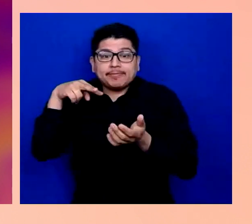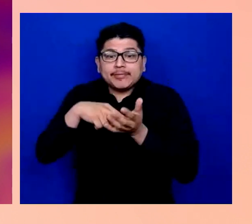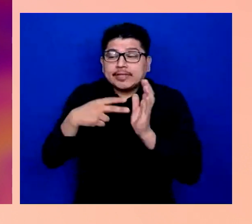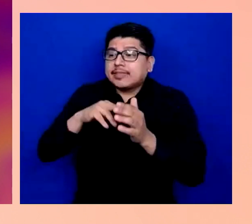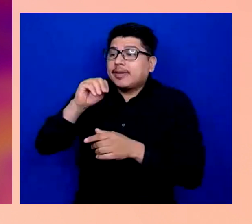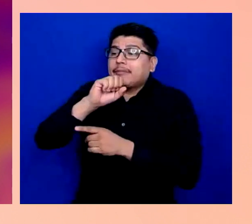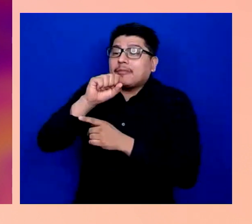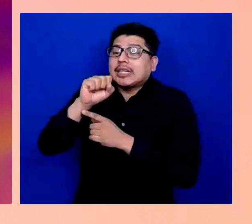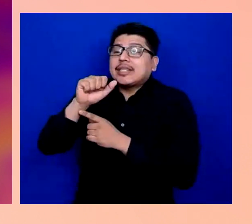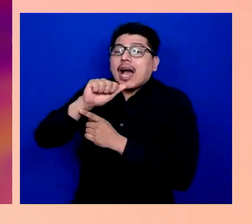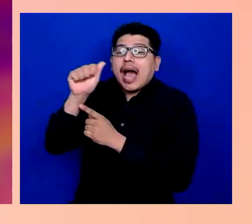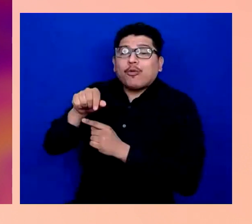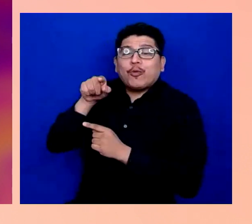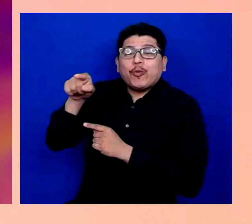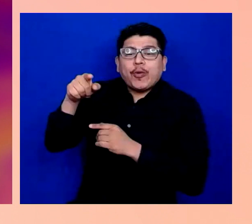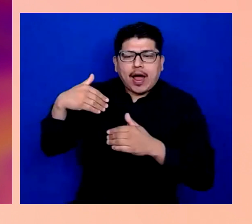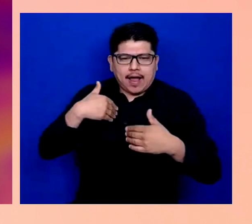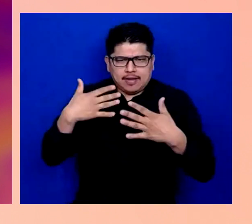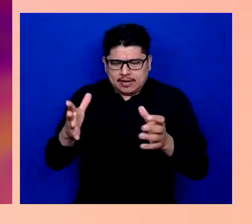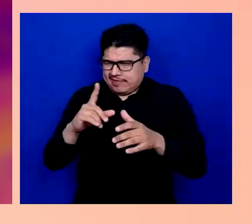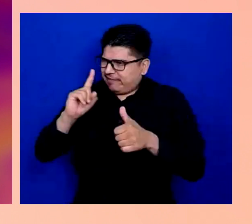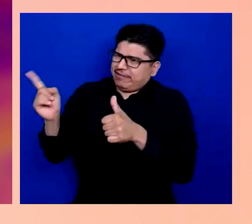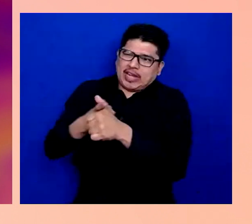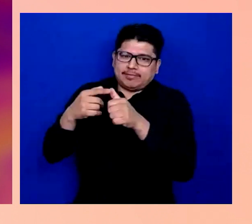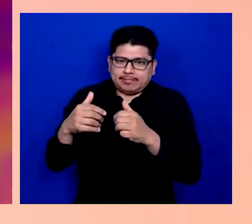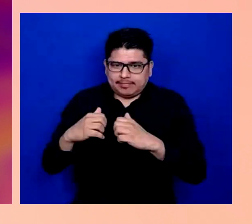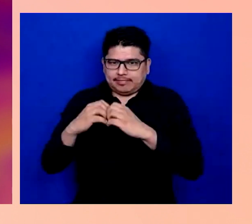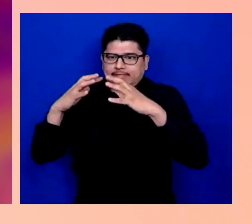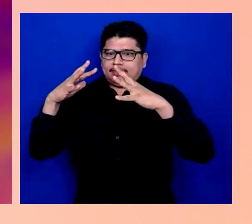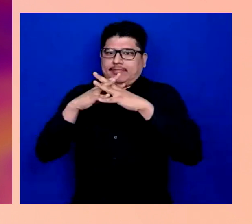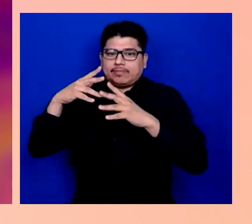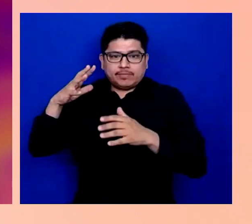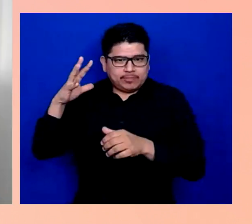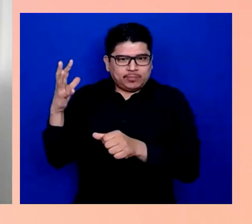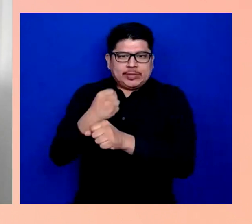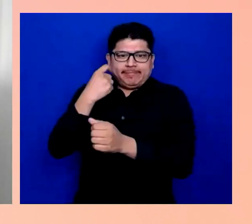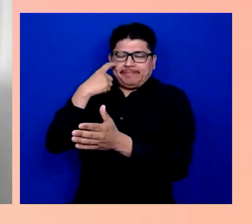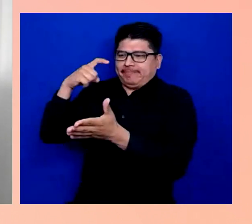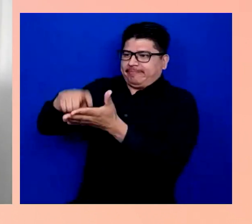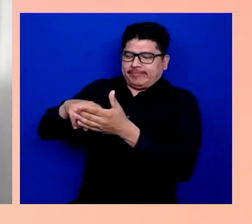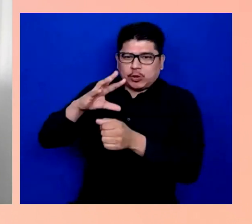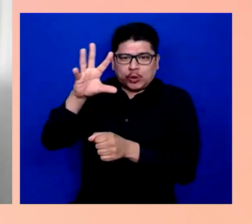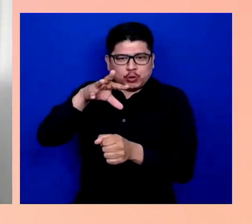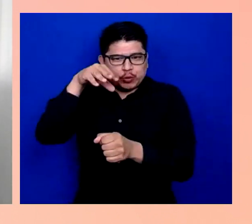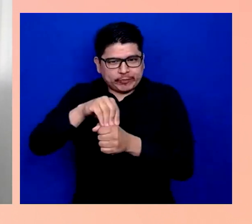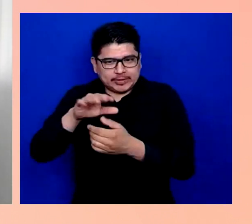Inclusive Design Toolkit at Microsoft. Thank you everyone for being here. Doug, the first question is for you.